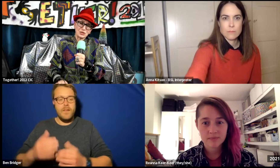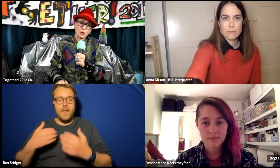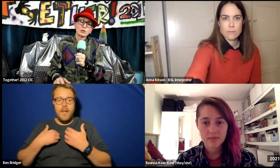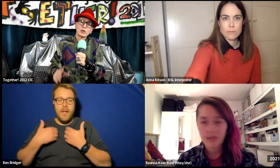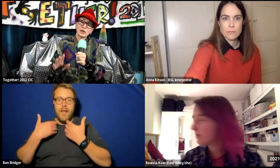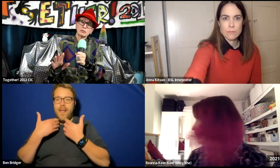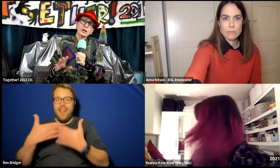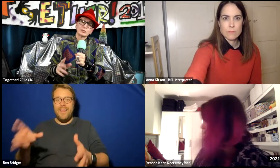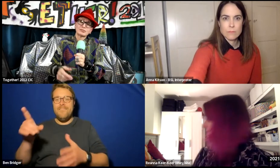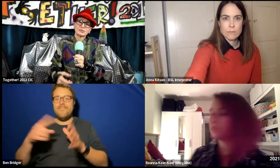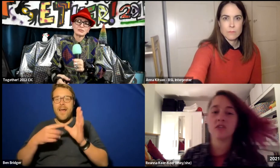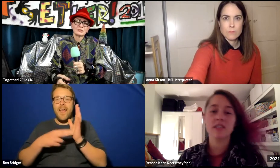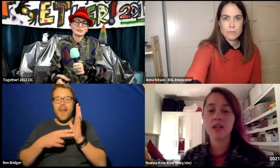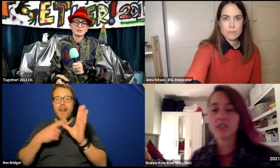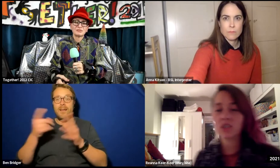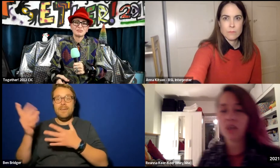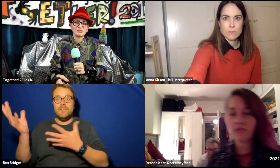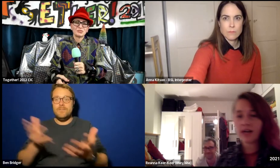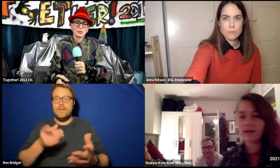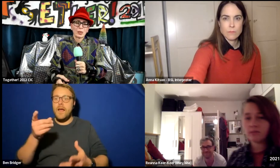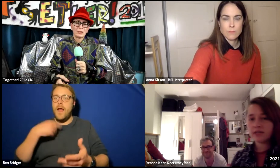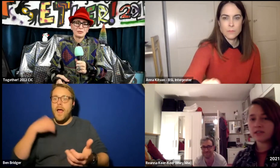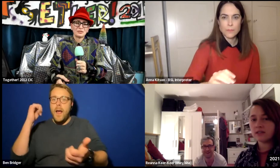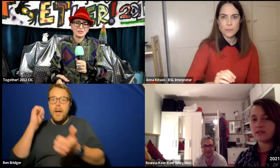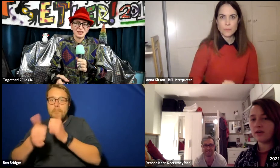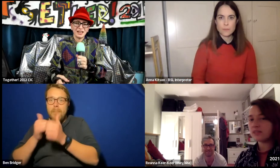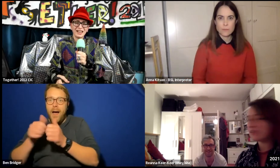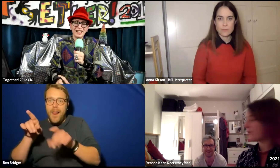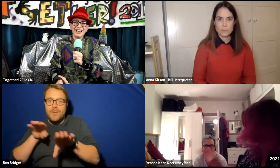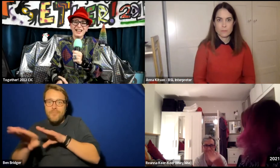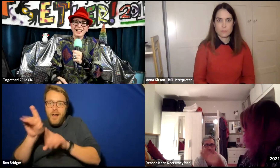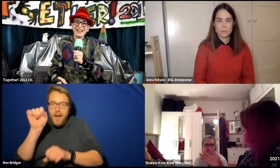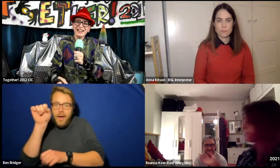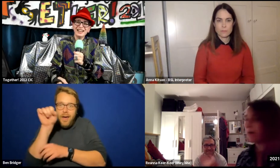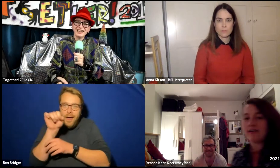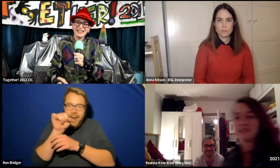My partner has just shuffled out of